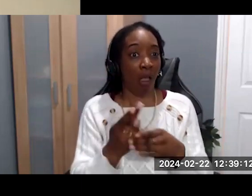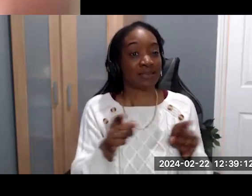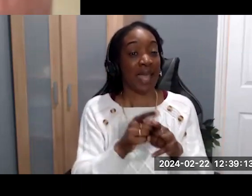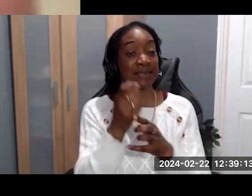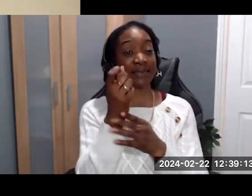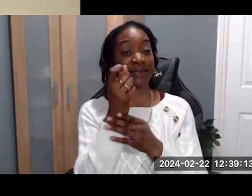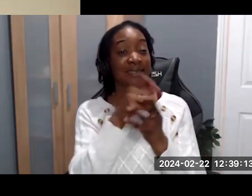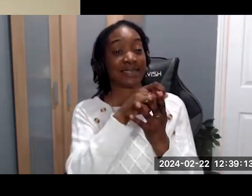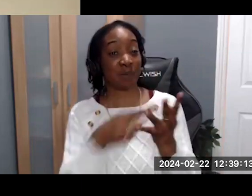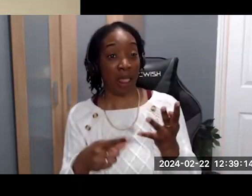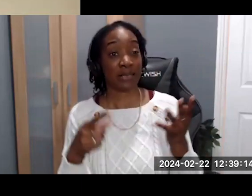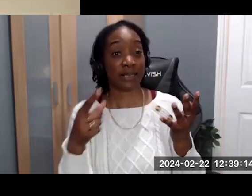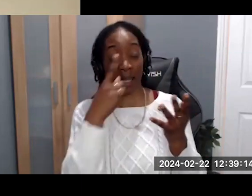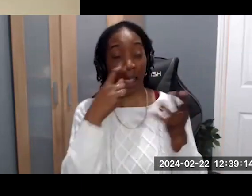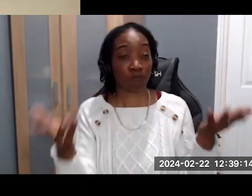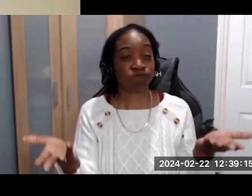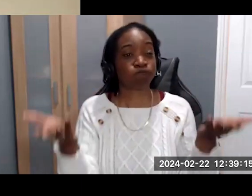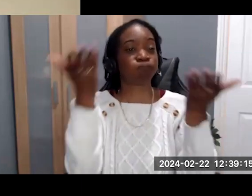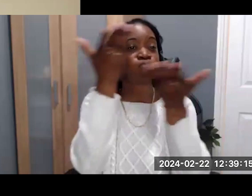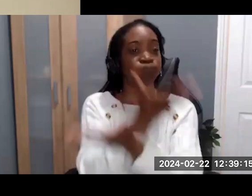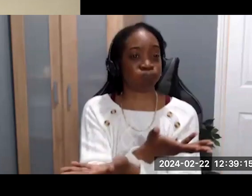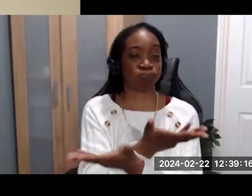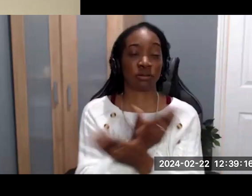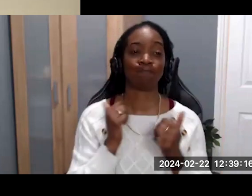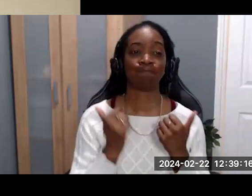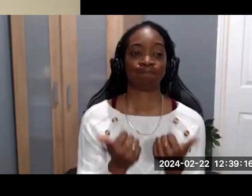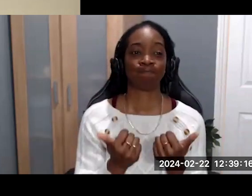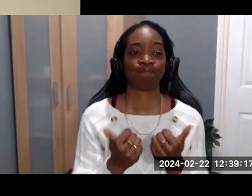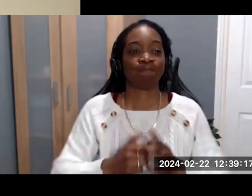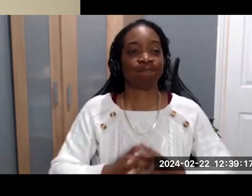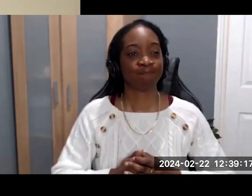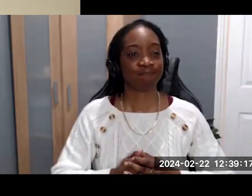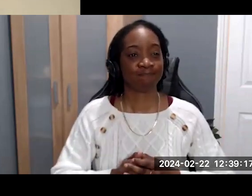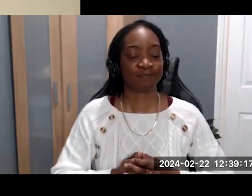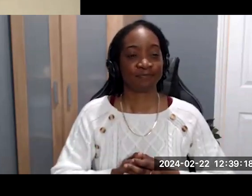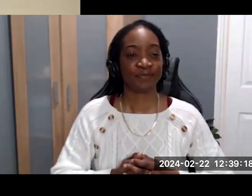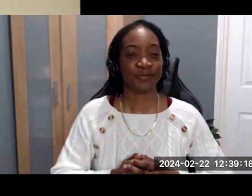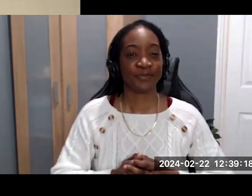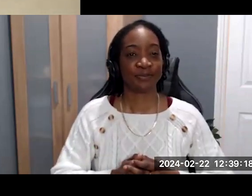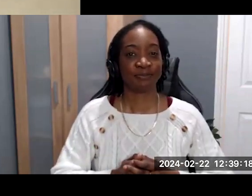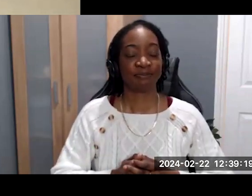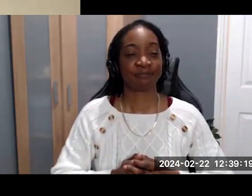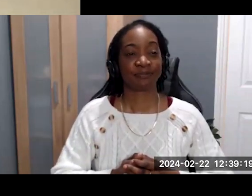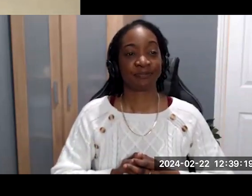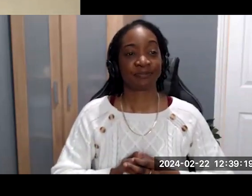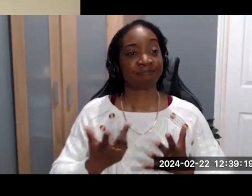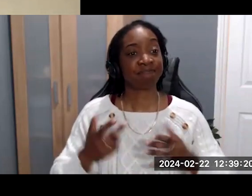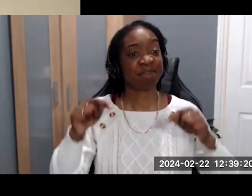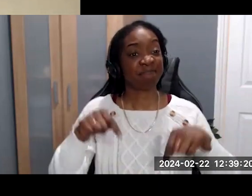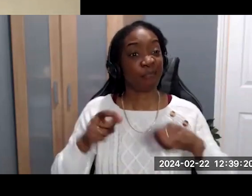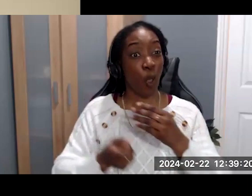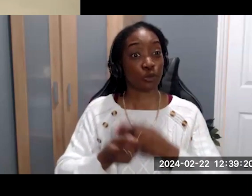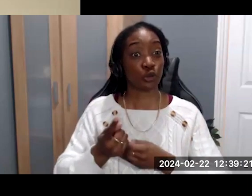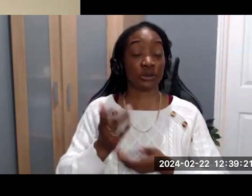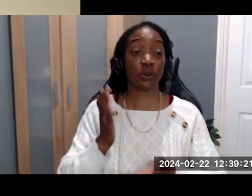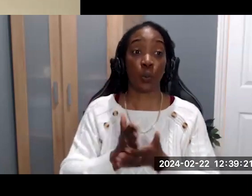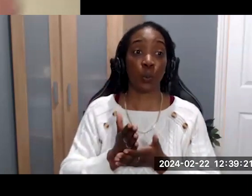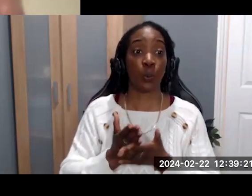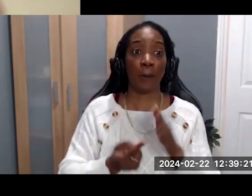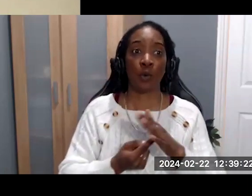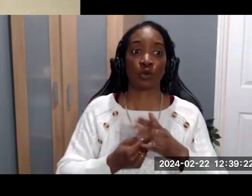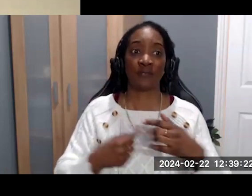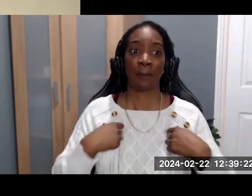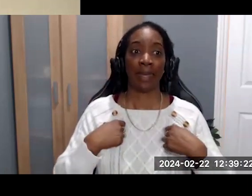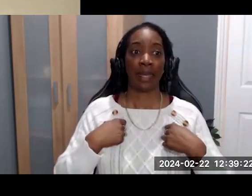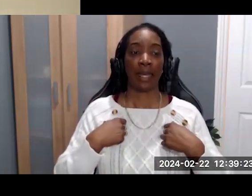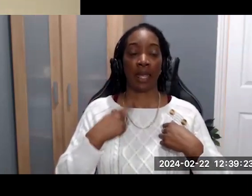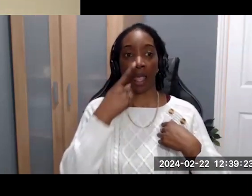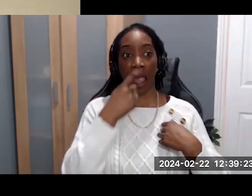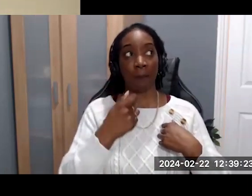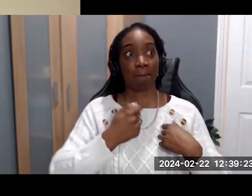specifically the opportunity has been very important for me also to expand my network to